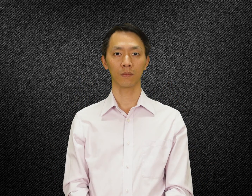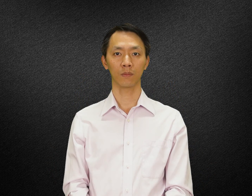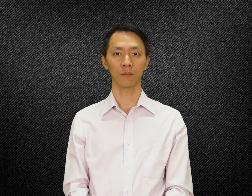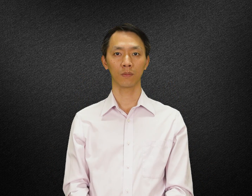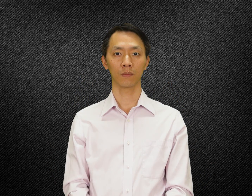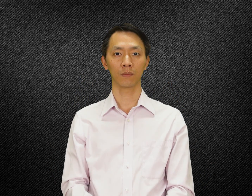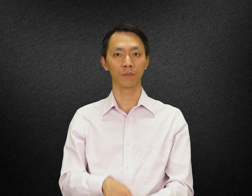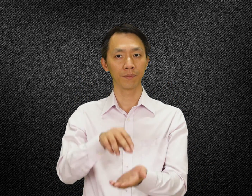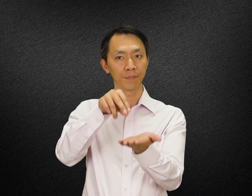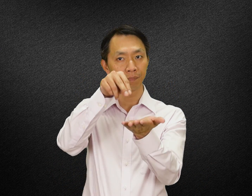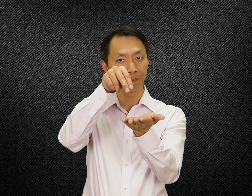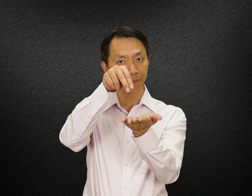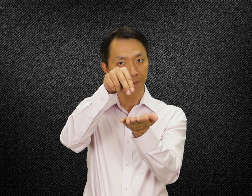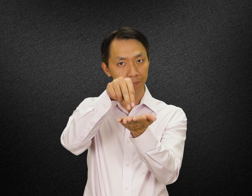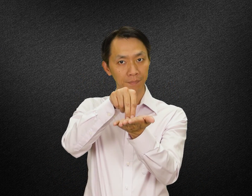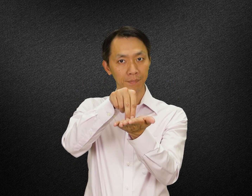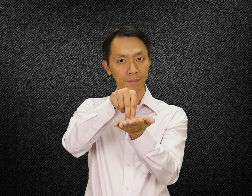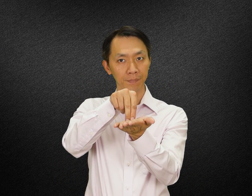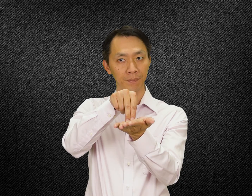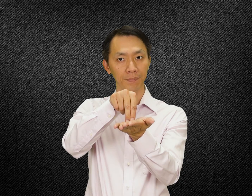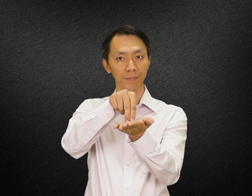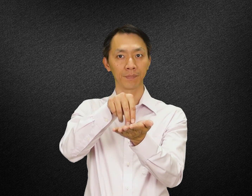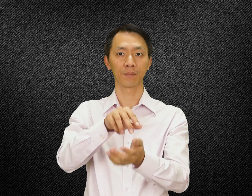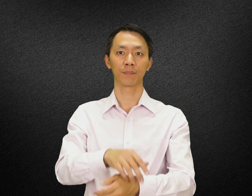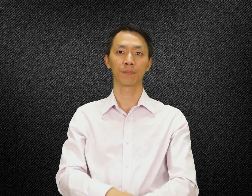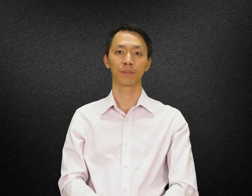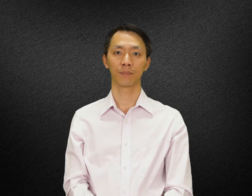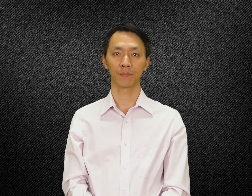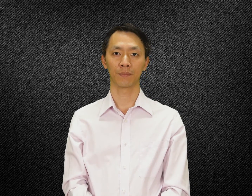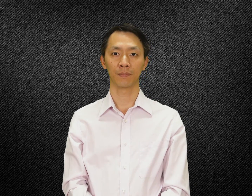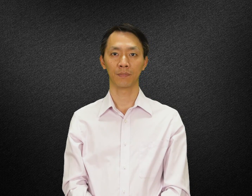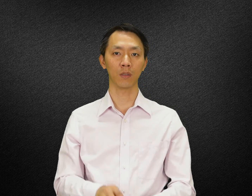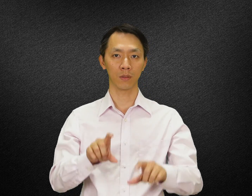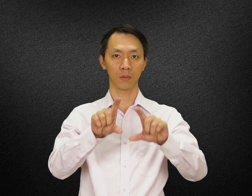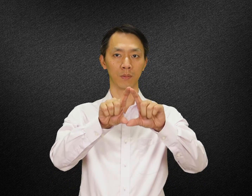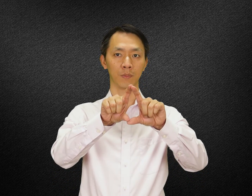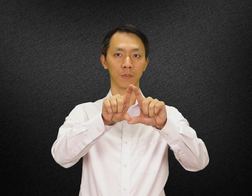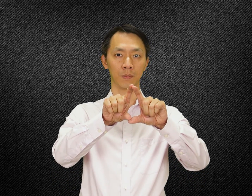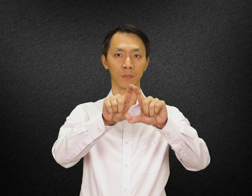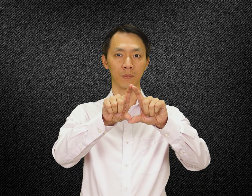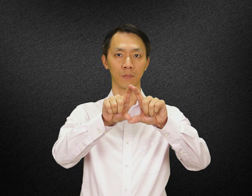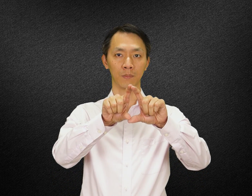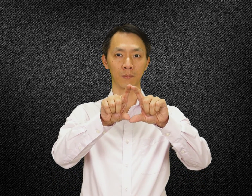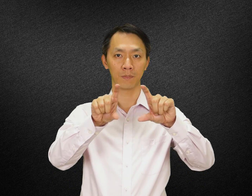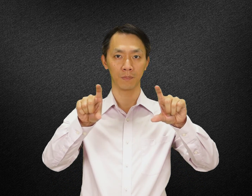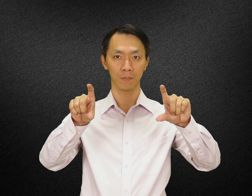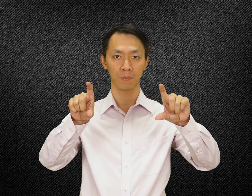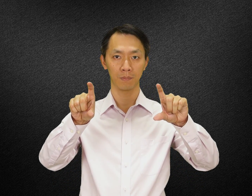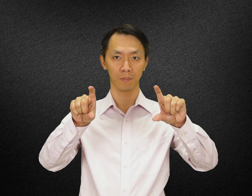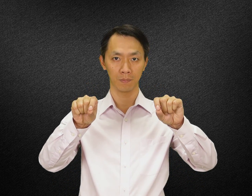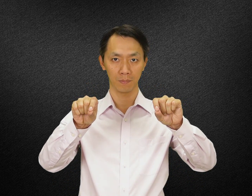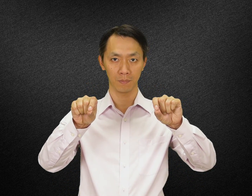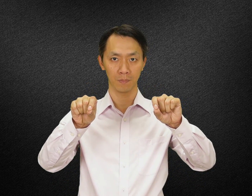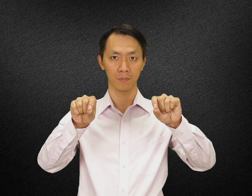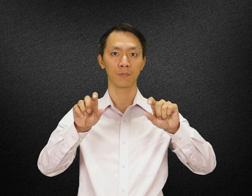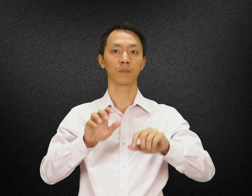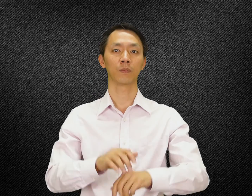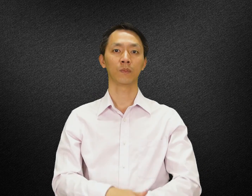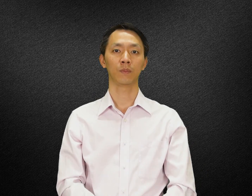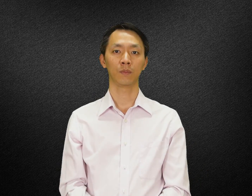seal ticket / card